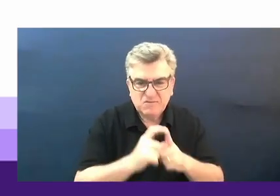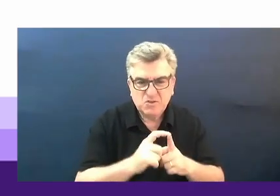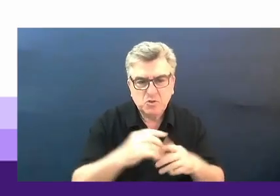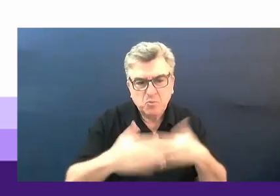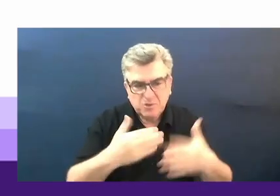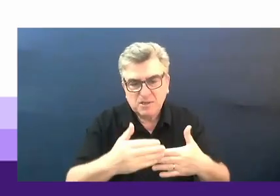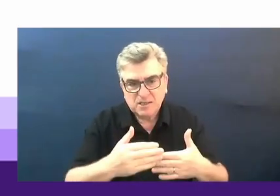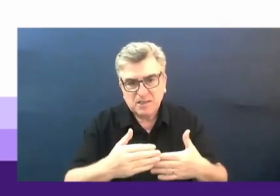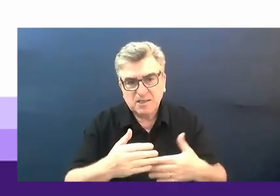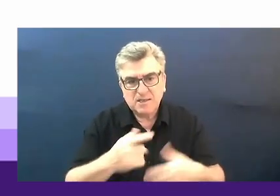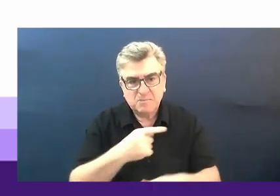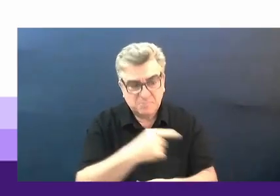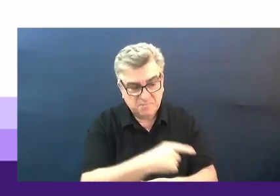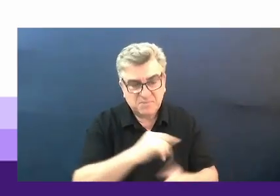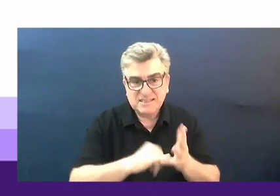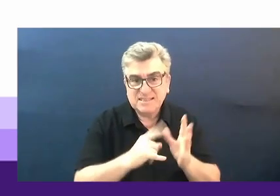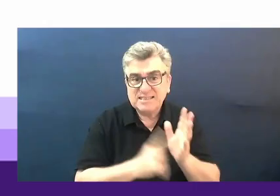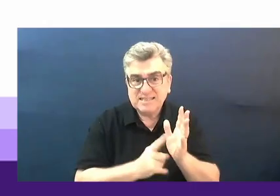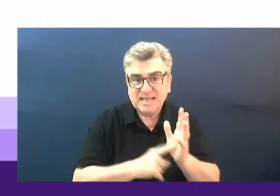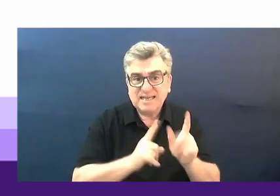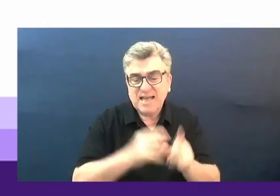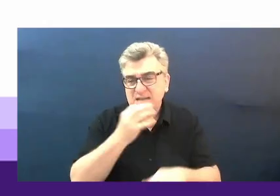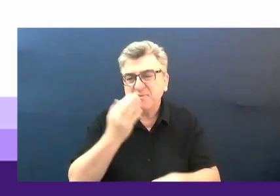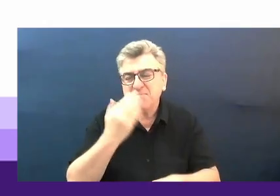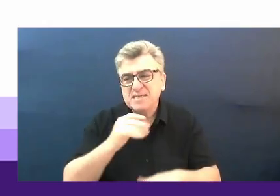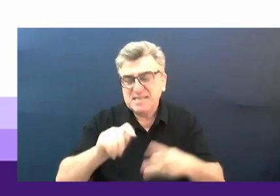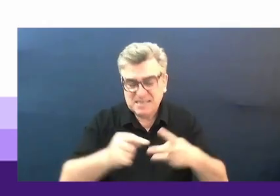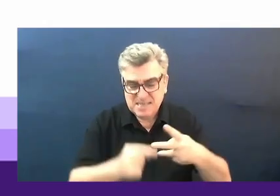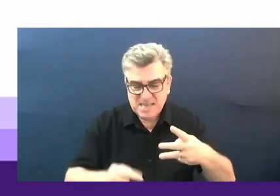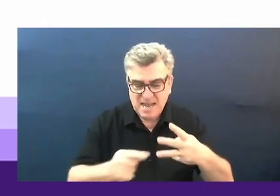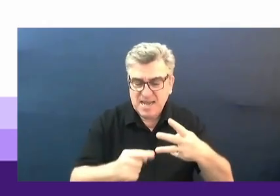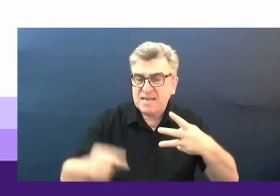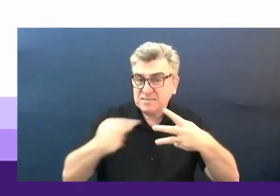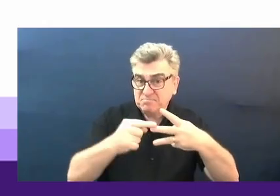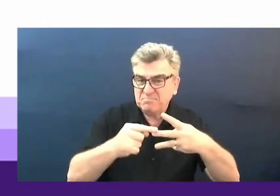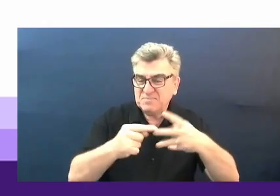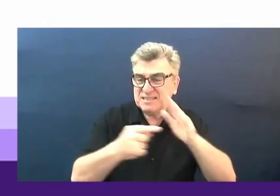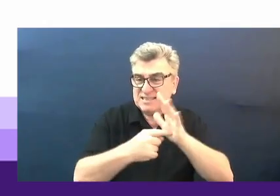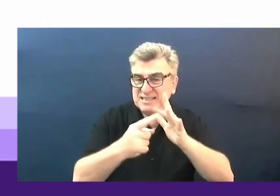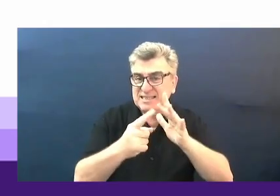Sally requested that she move to the next tier and have sedation. And what we found was that